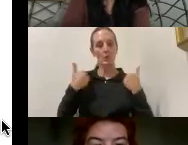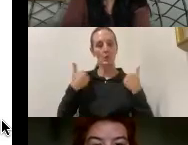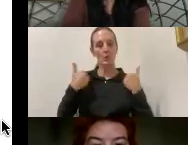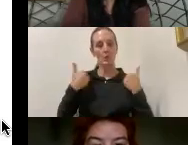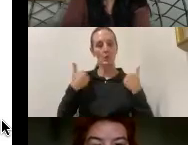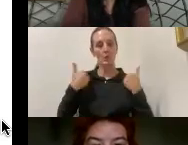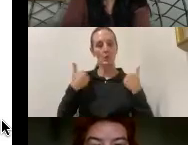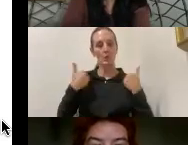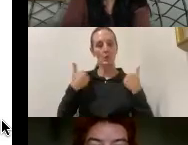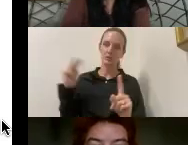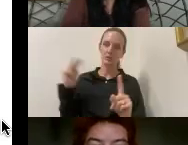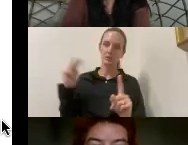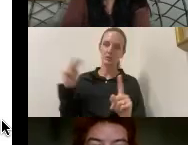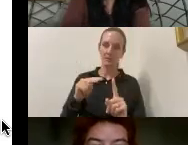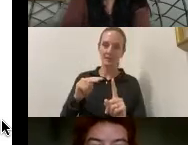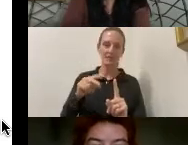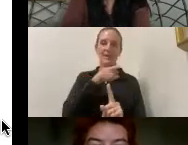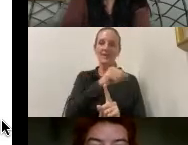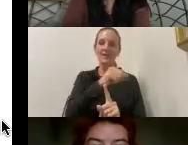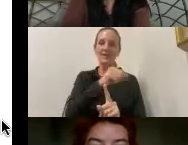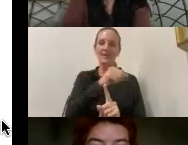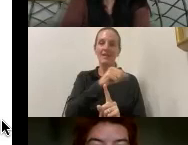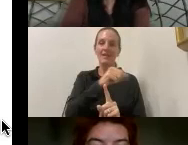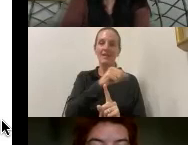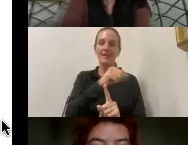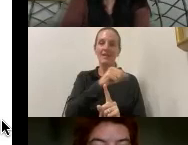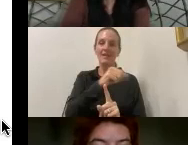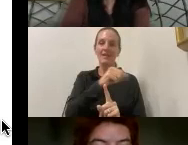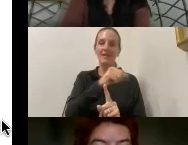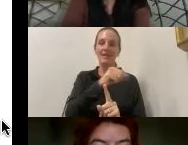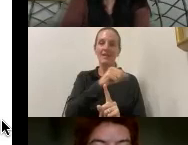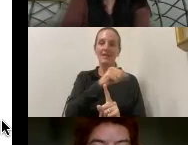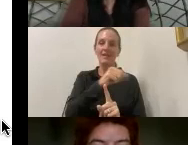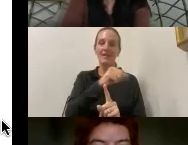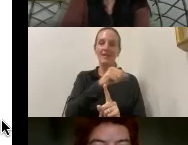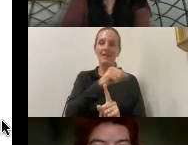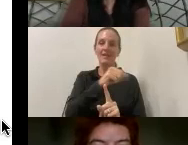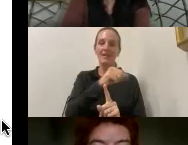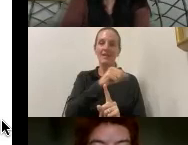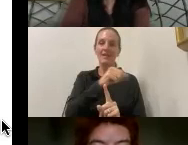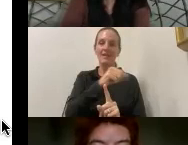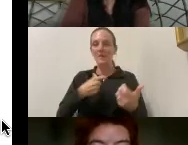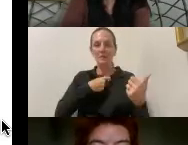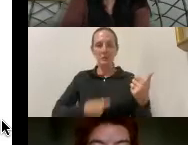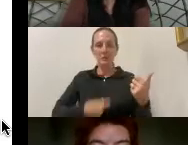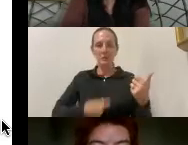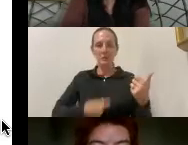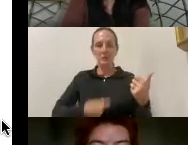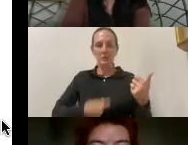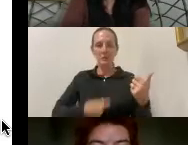don't have the kind of old 80s suit and briefcase kind of mentality of going to work.